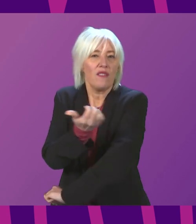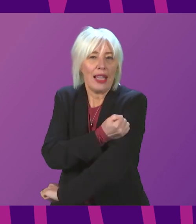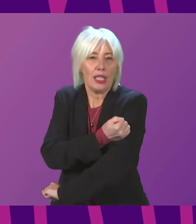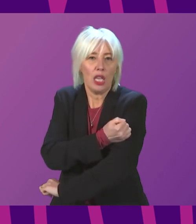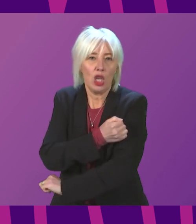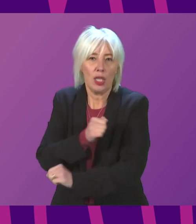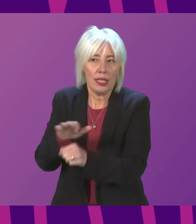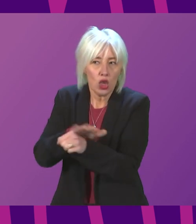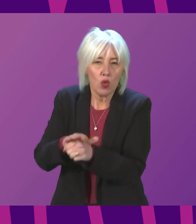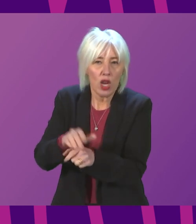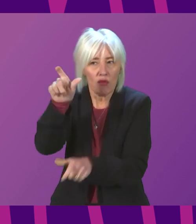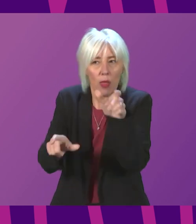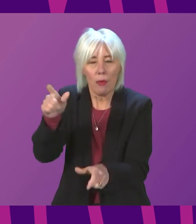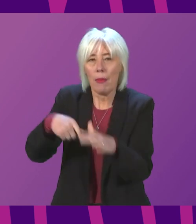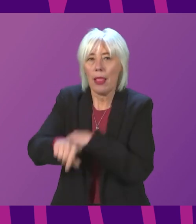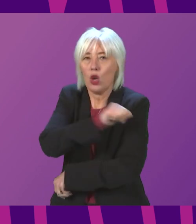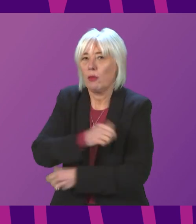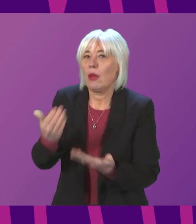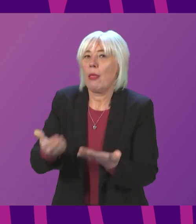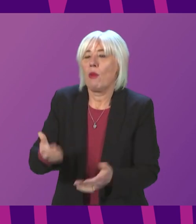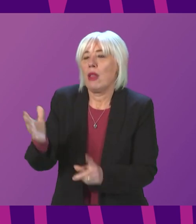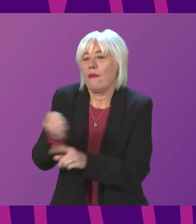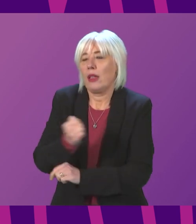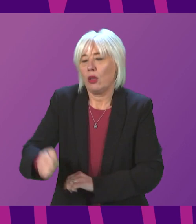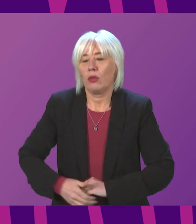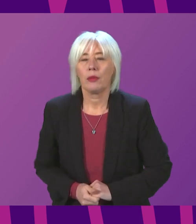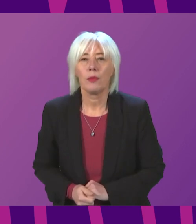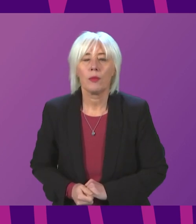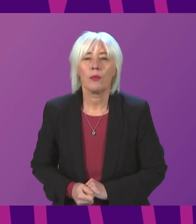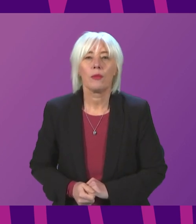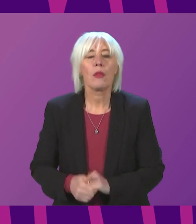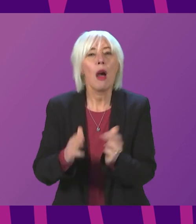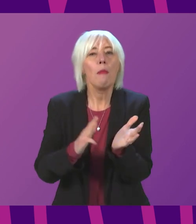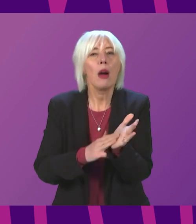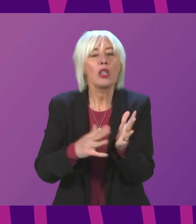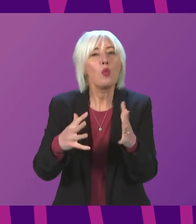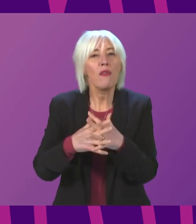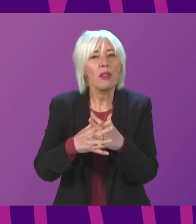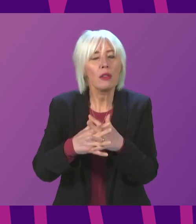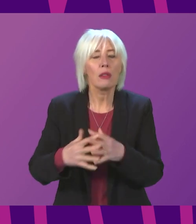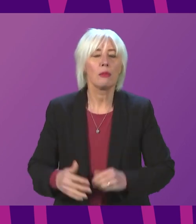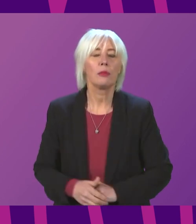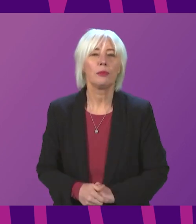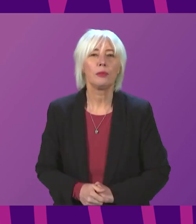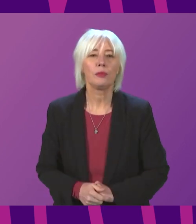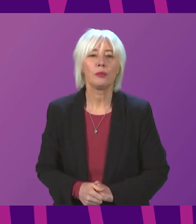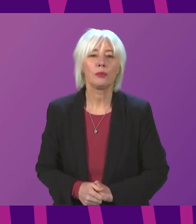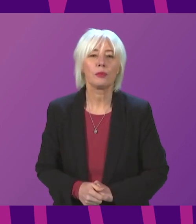who are currently in hospital with Covid.